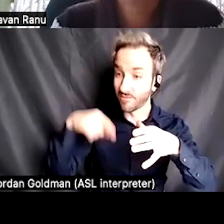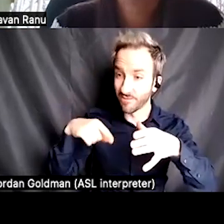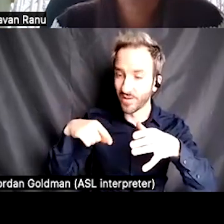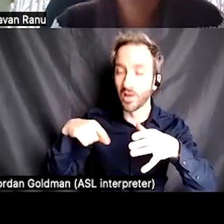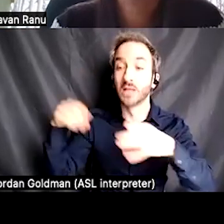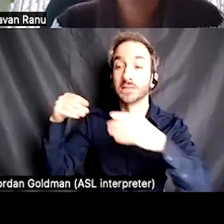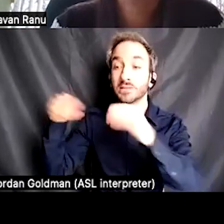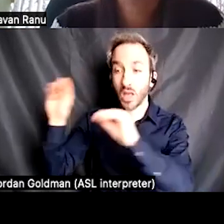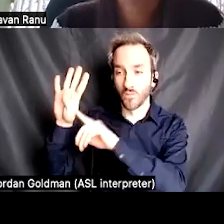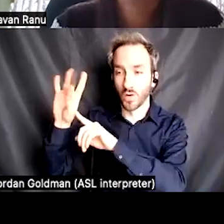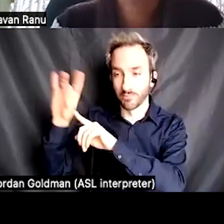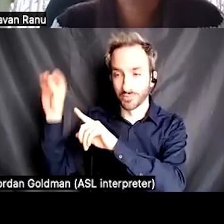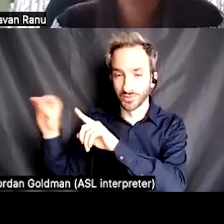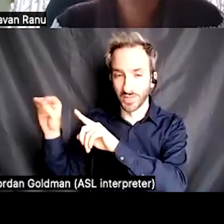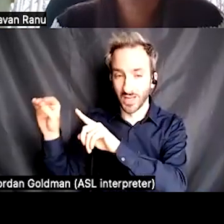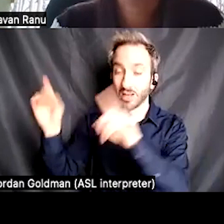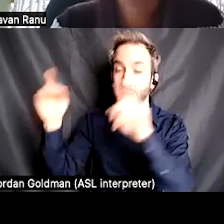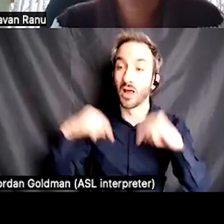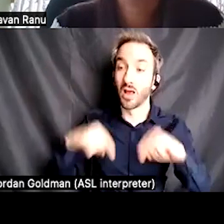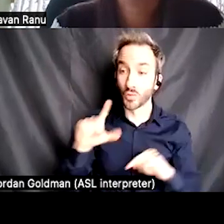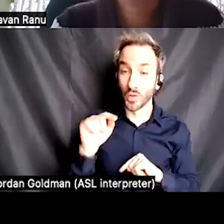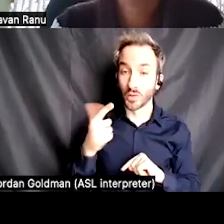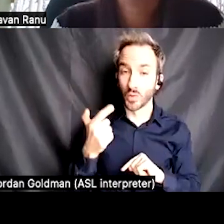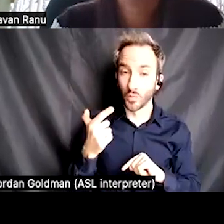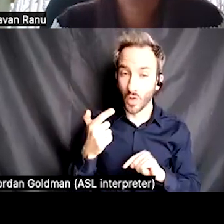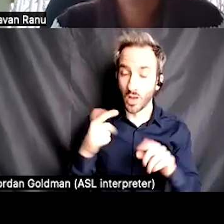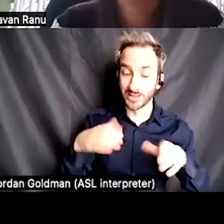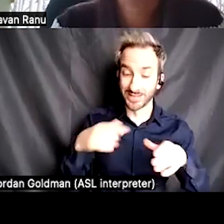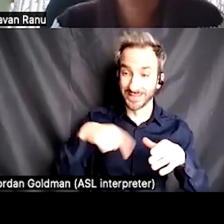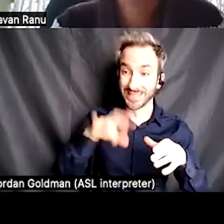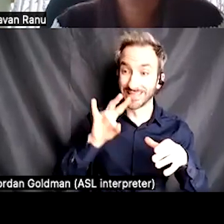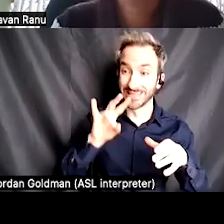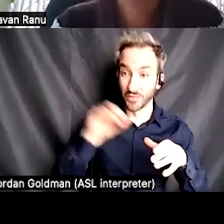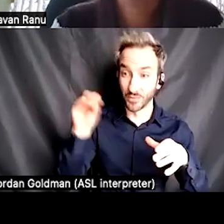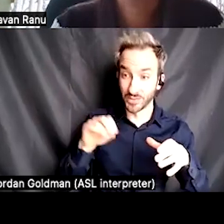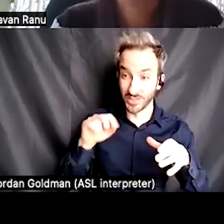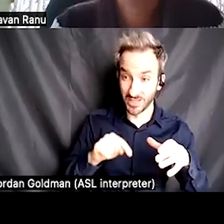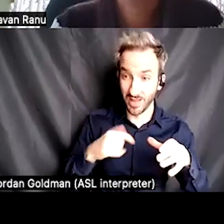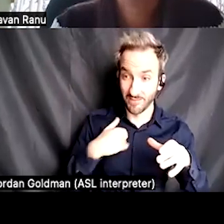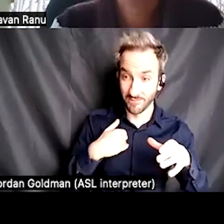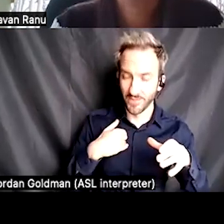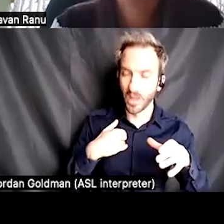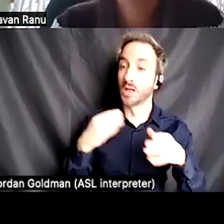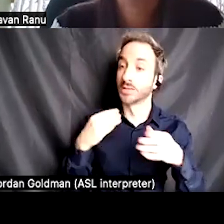accounted for 9% of sales. So, in 2021, we were moving away from more kind of conversational